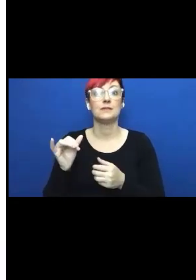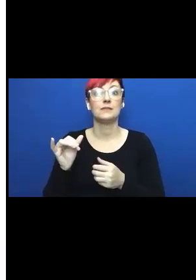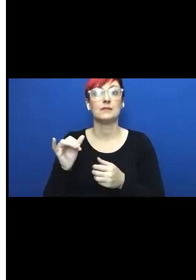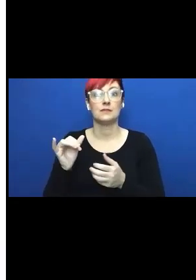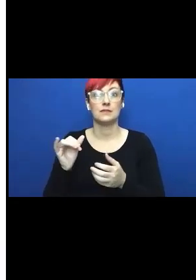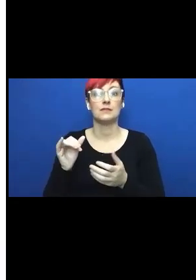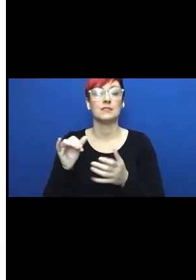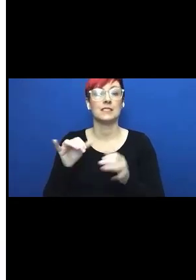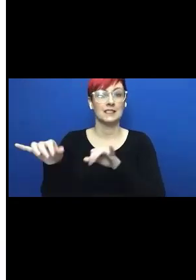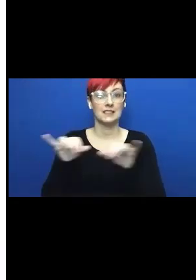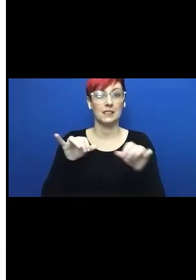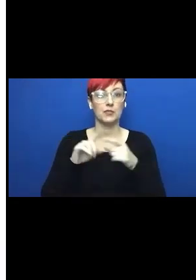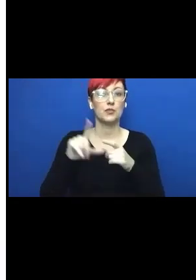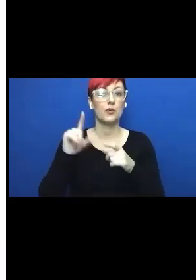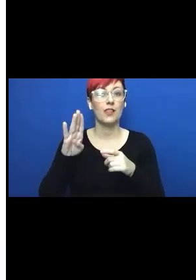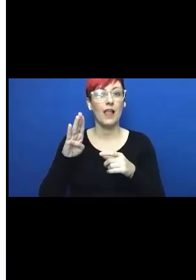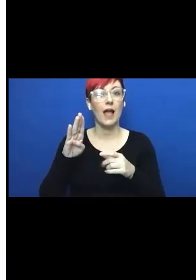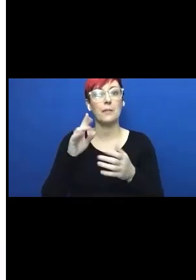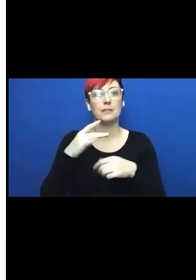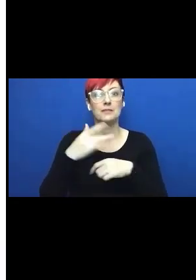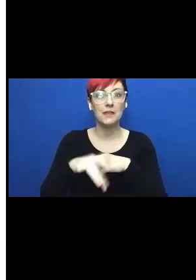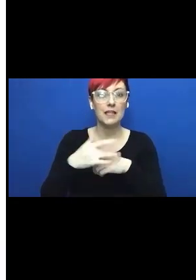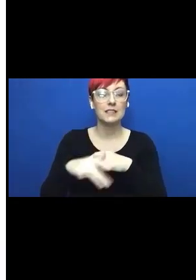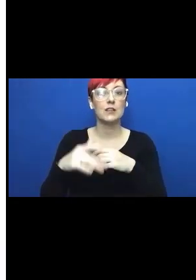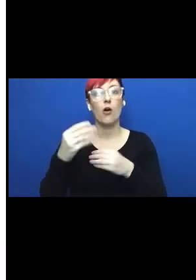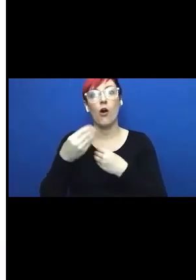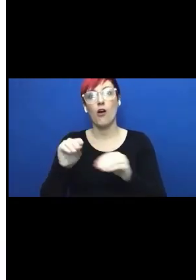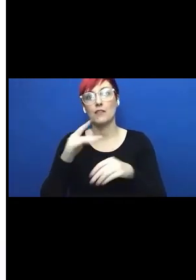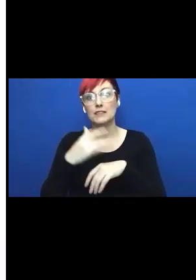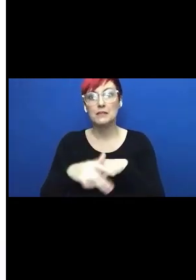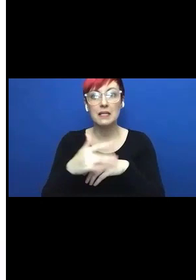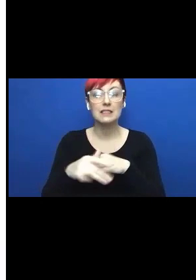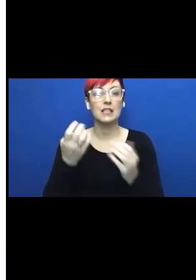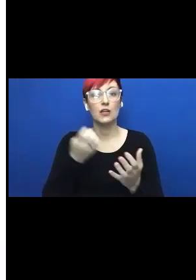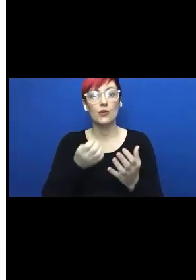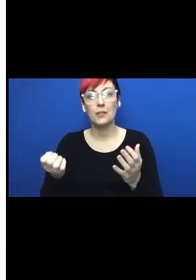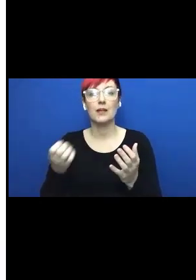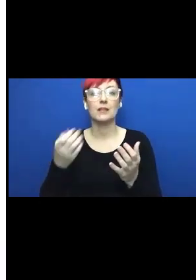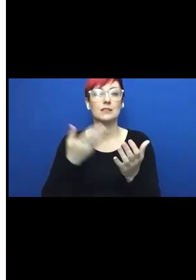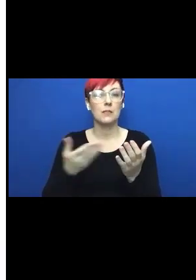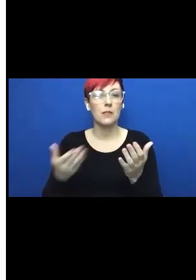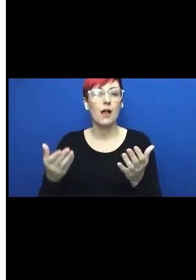such as laboratory space, office space, equipment, supplies, or employees.